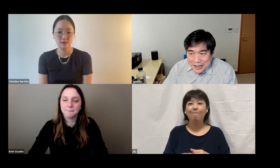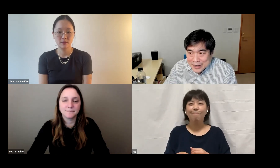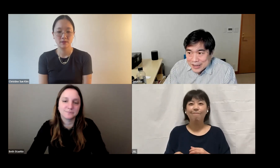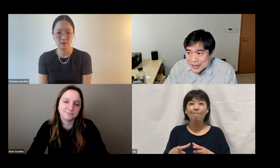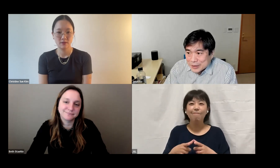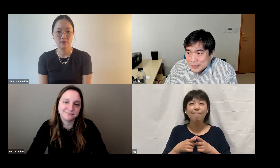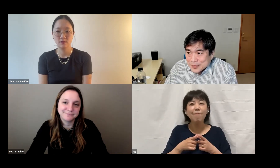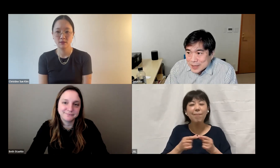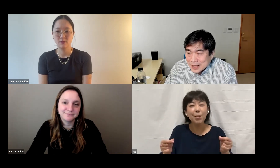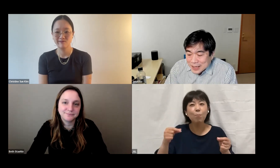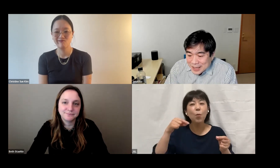Um…